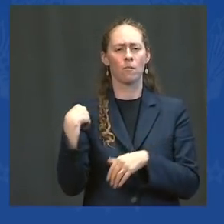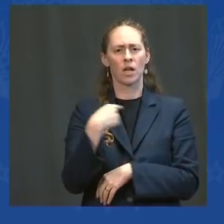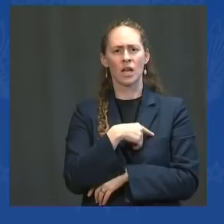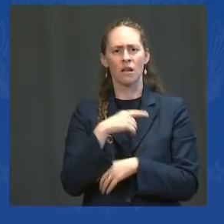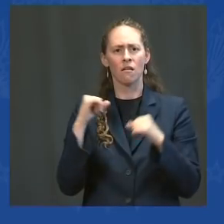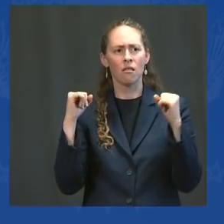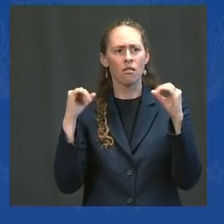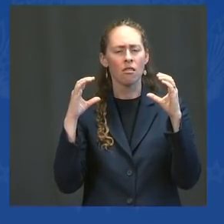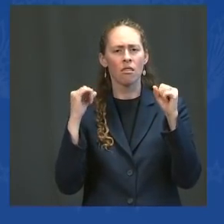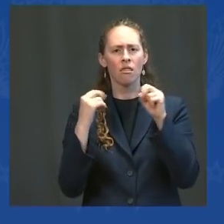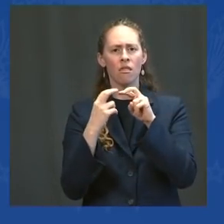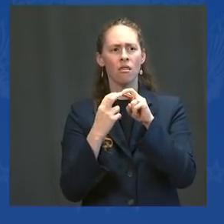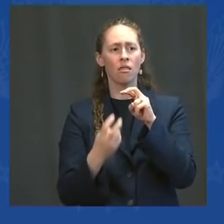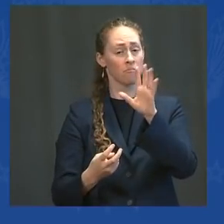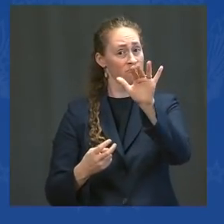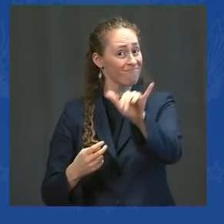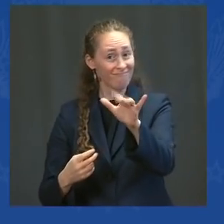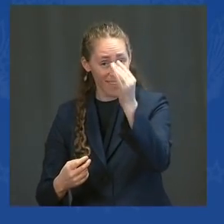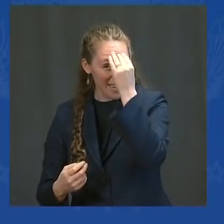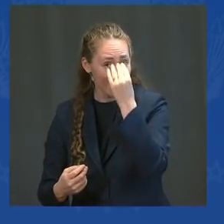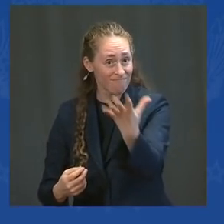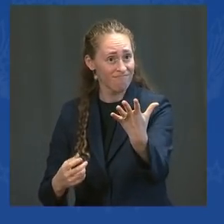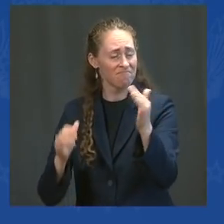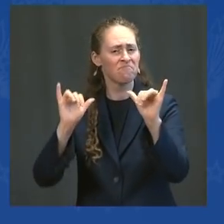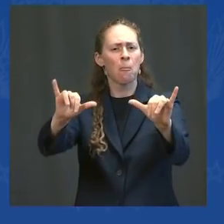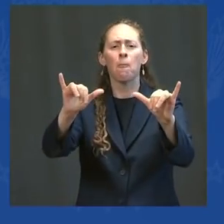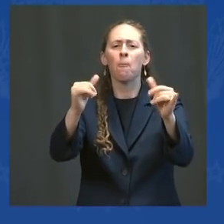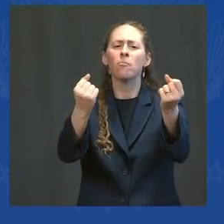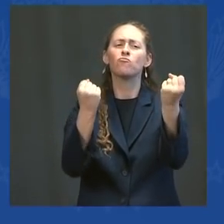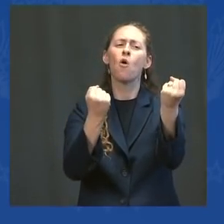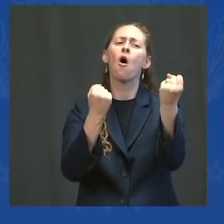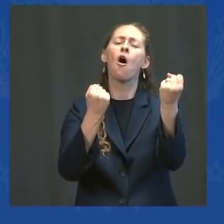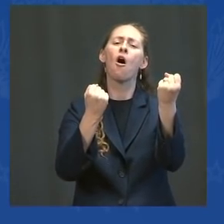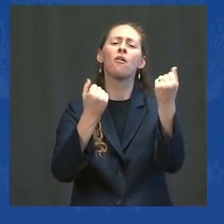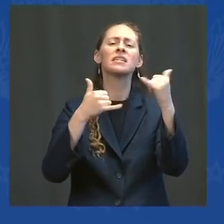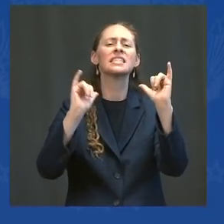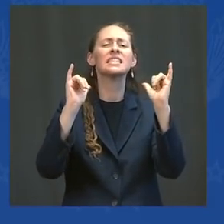Truth defeated lies. We did overcome.